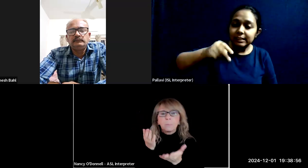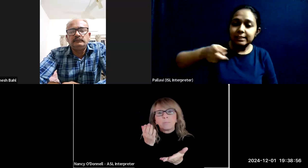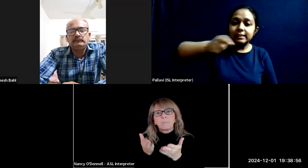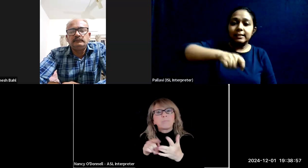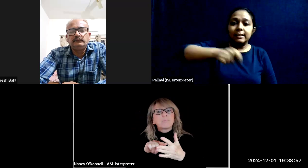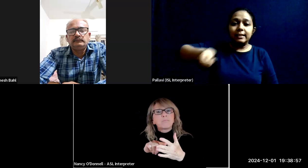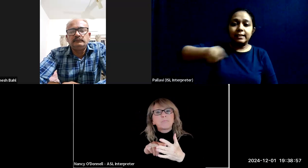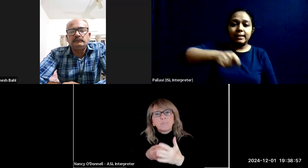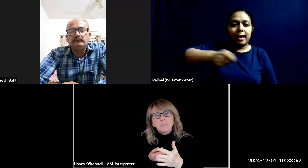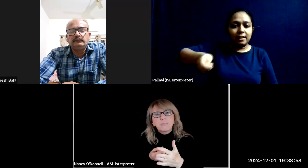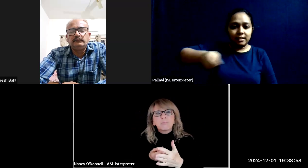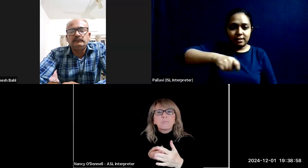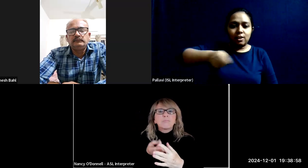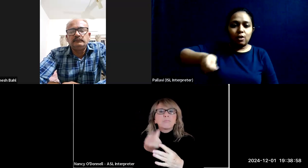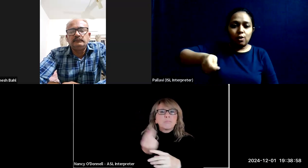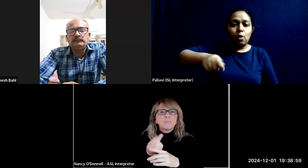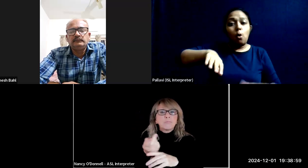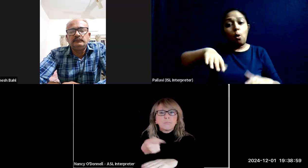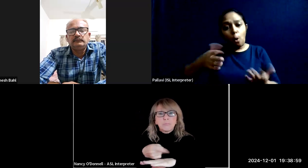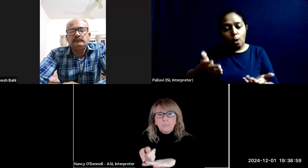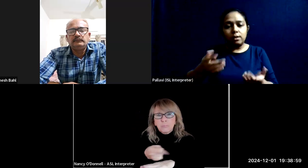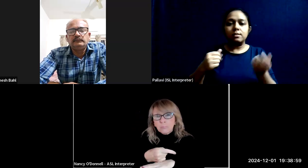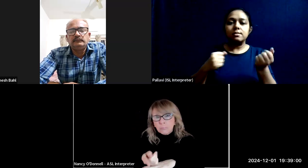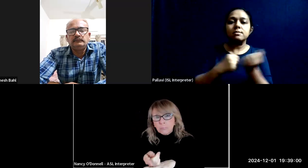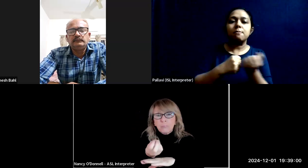or other assistive devices.